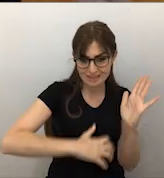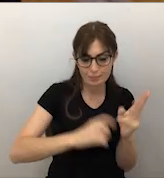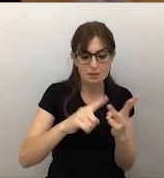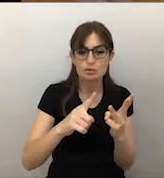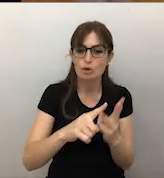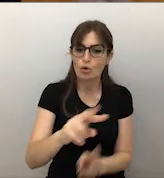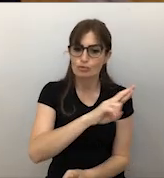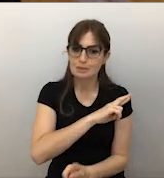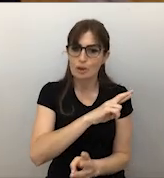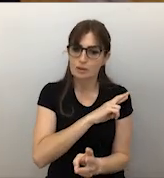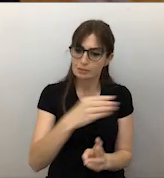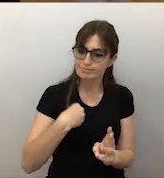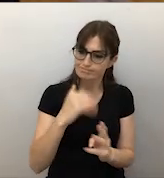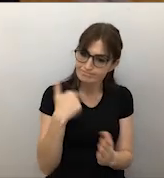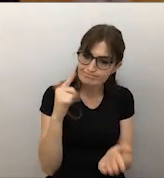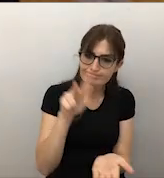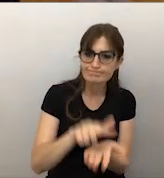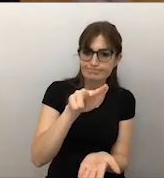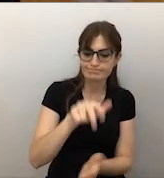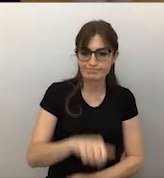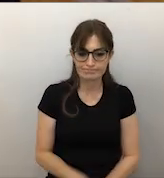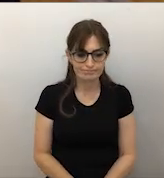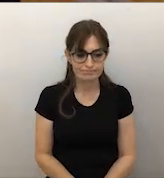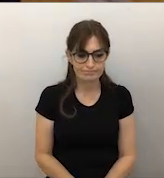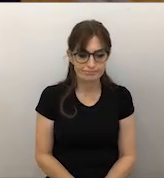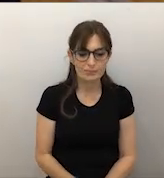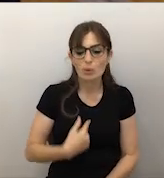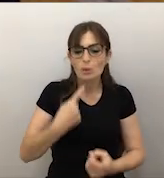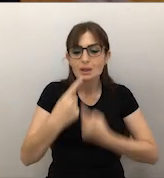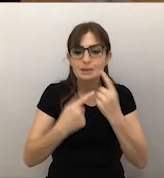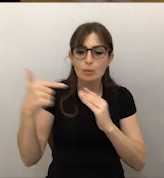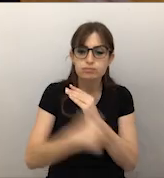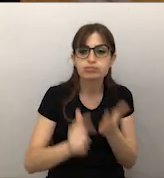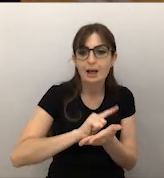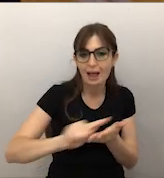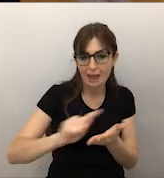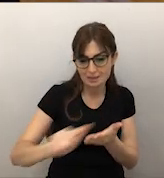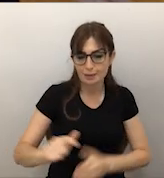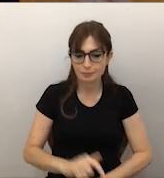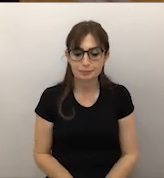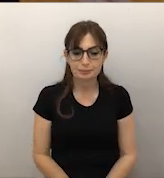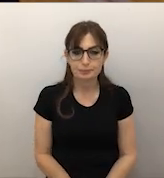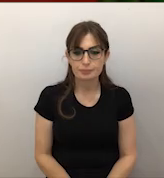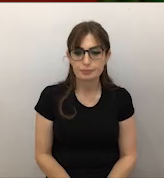and a responsible entity's declaration. We will discuss these further in later parts in this series.